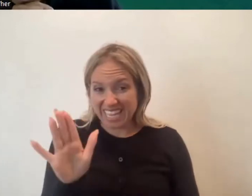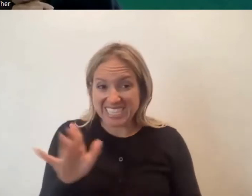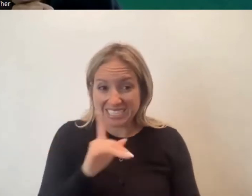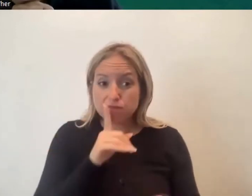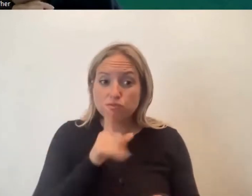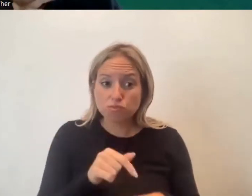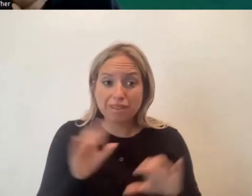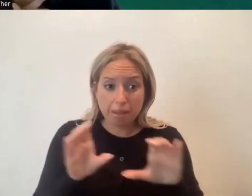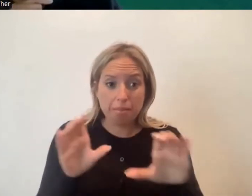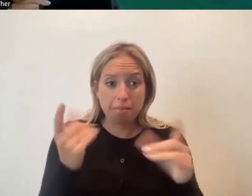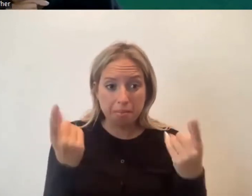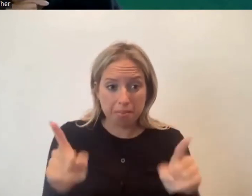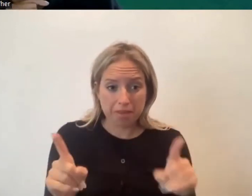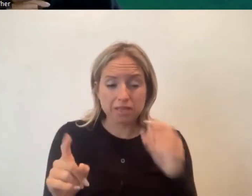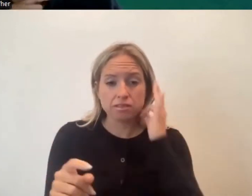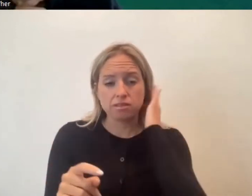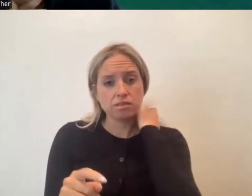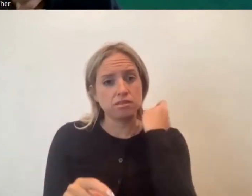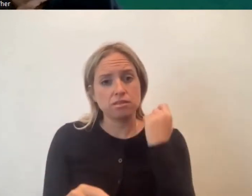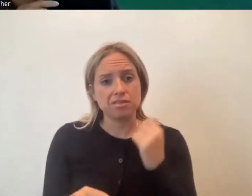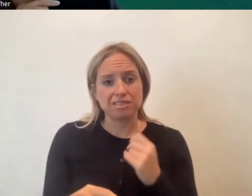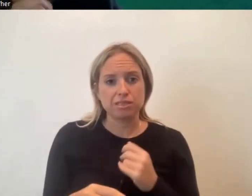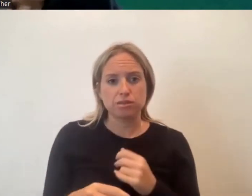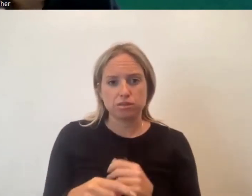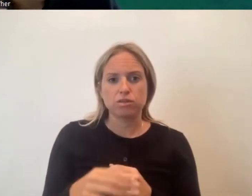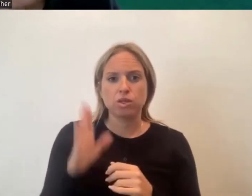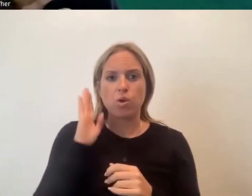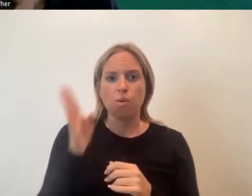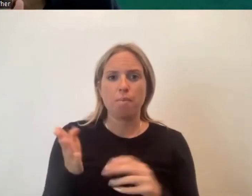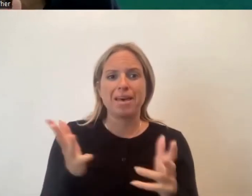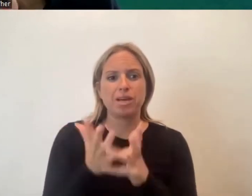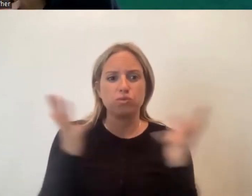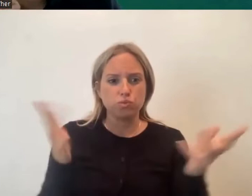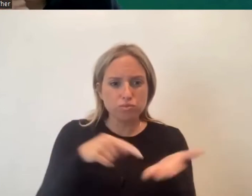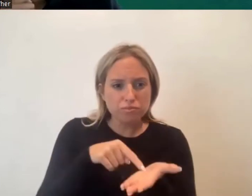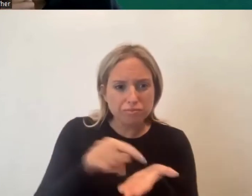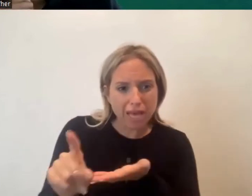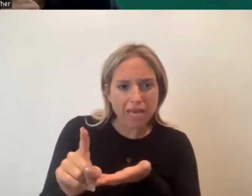And so it sounds like that will be perhaps an overpayment or you received benefits that